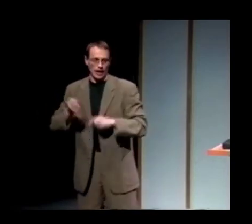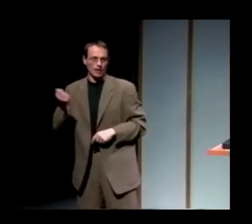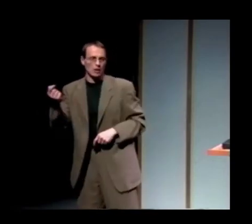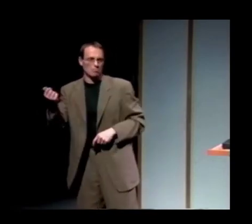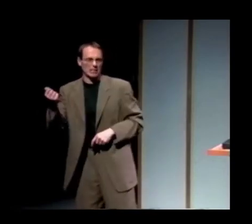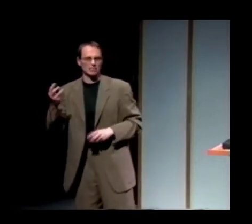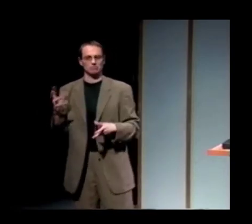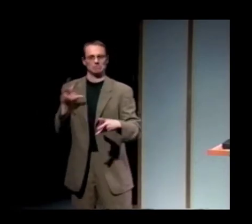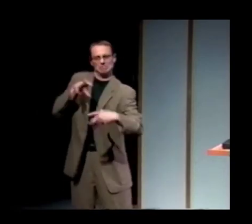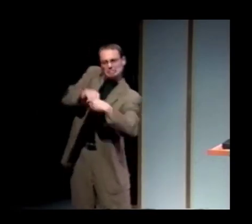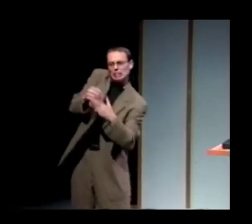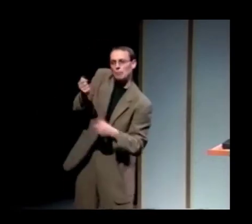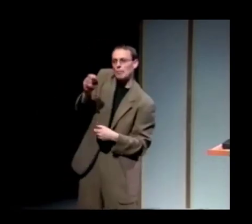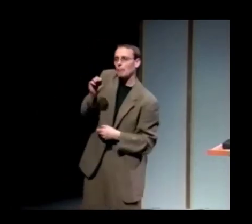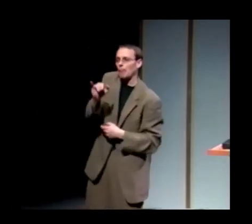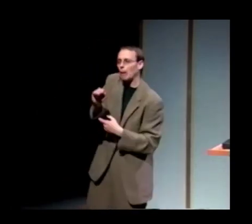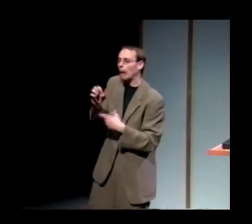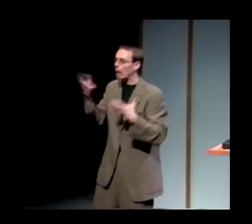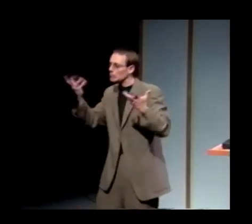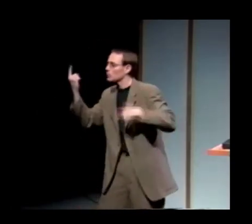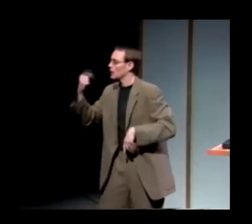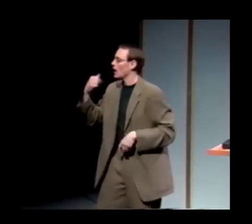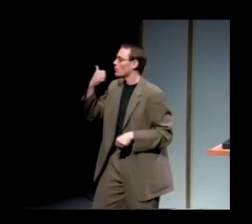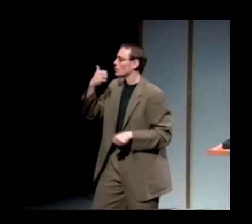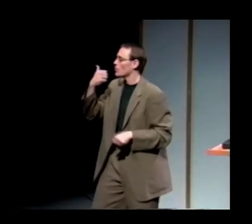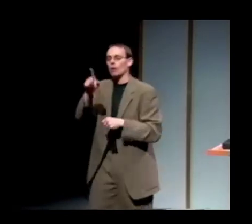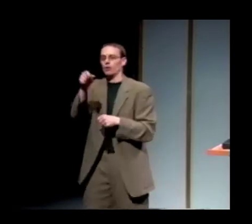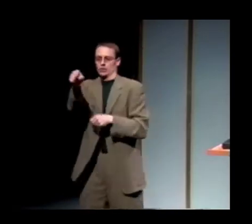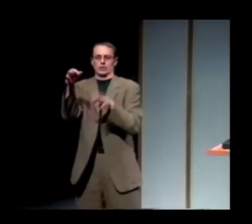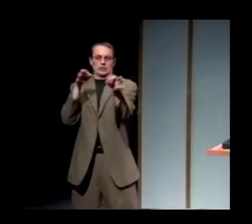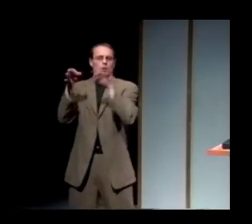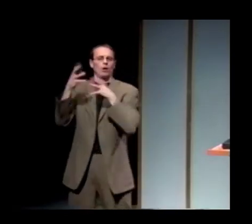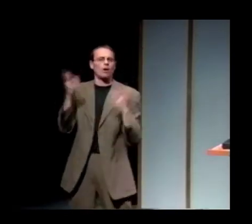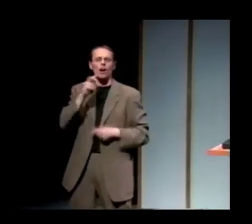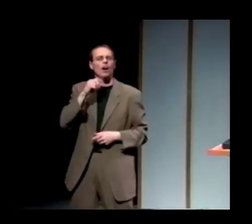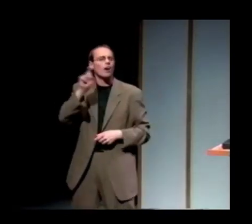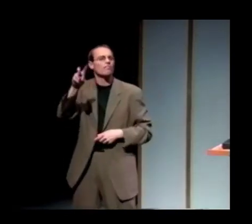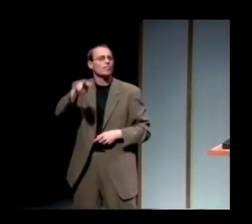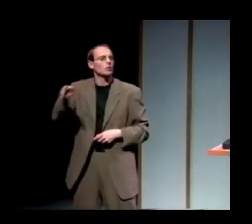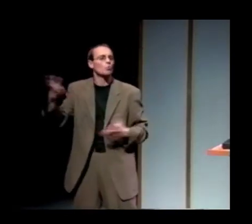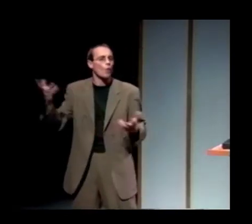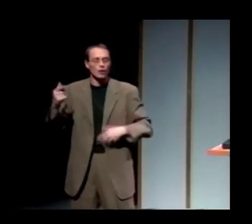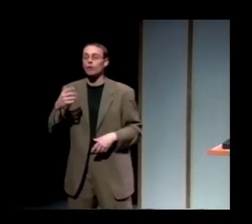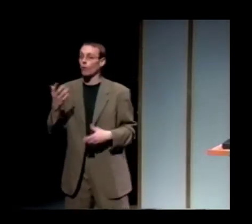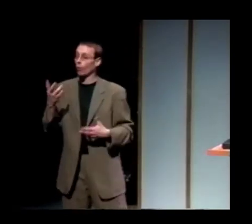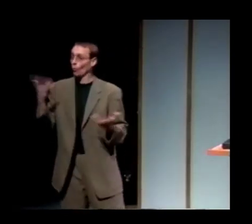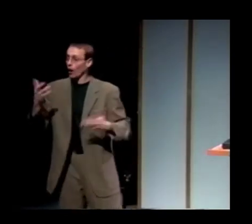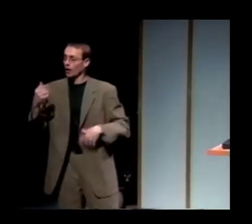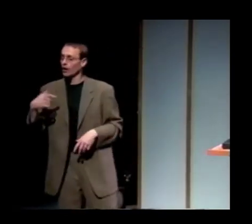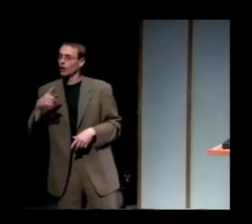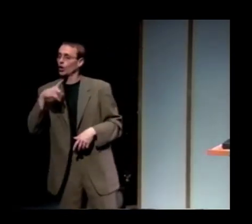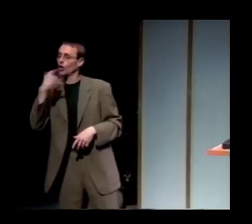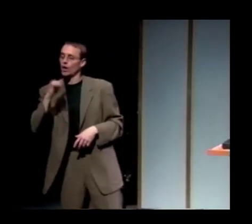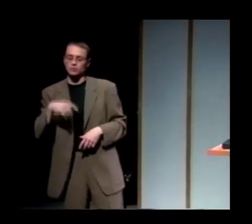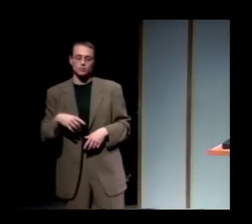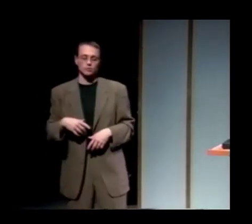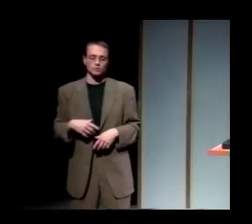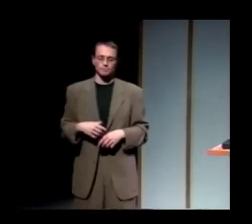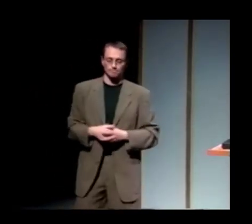WORDS FROM THE CINEMA INVOLVED, A LITTLE BIT OF MIME, THAT KIND OF THING, BUT TO EXPLAIN EXACTLY WHAT VISUAL VERNACULAR IS,